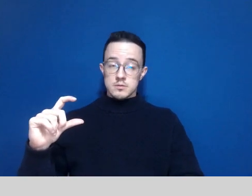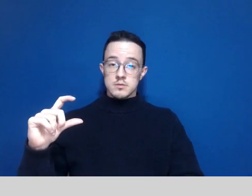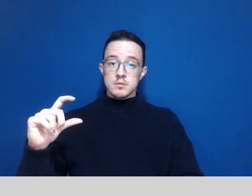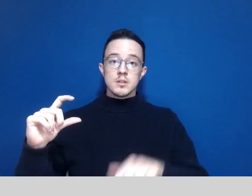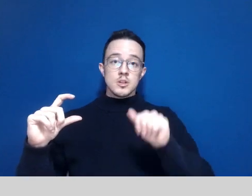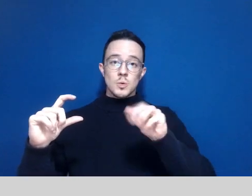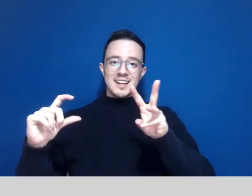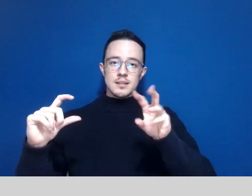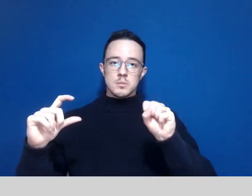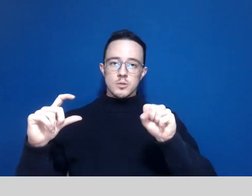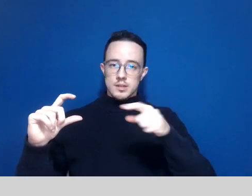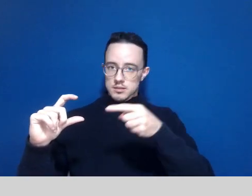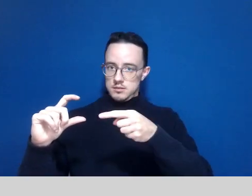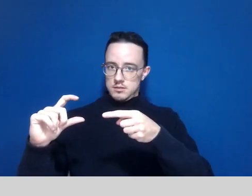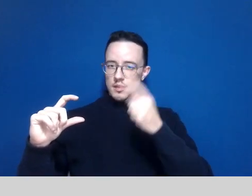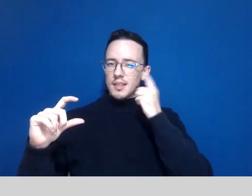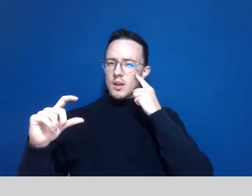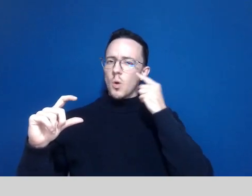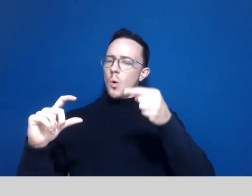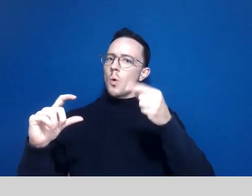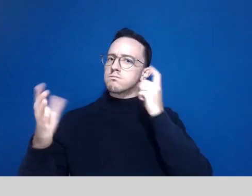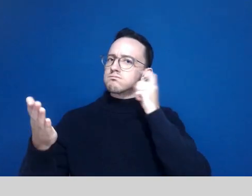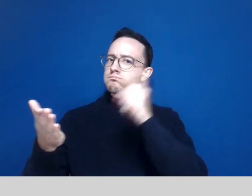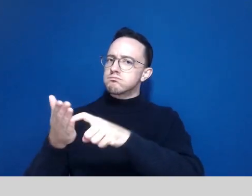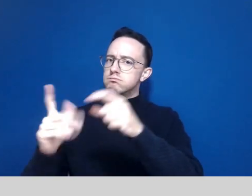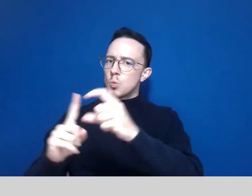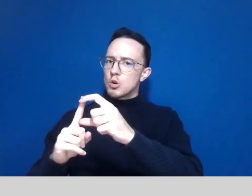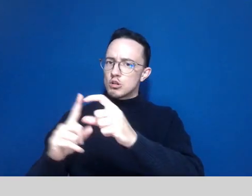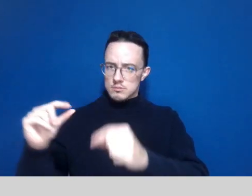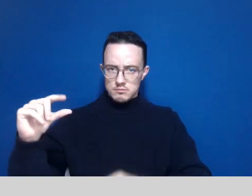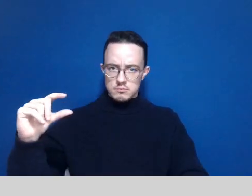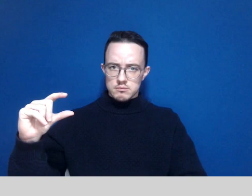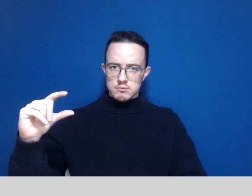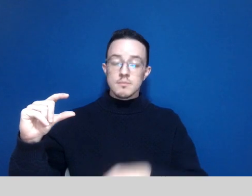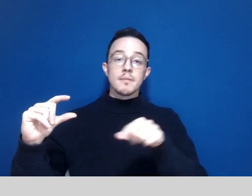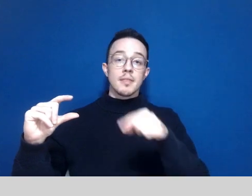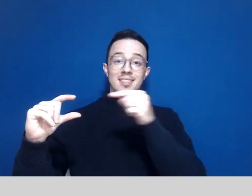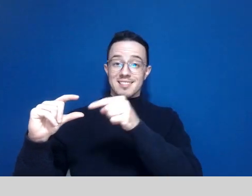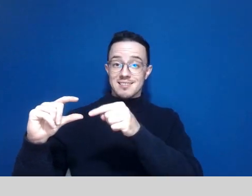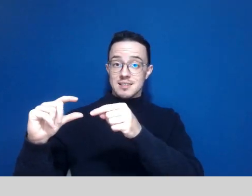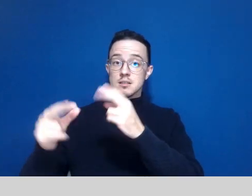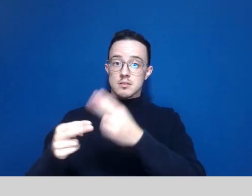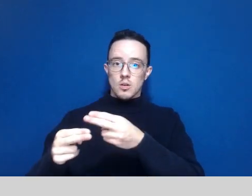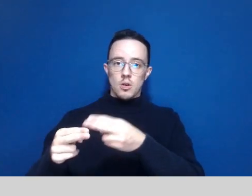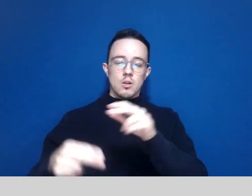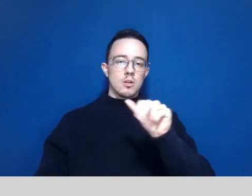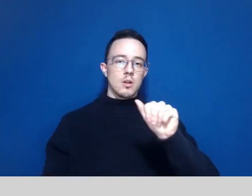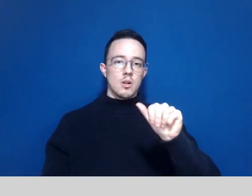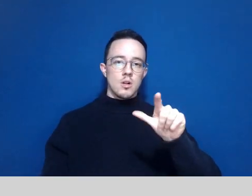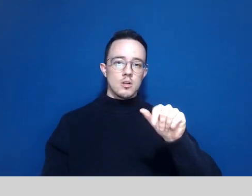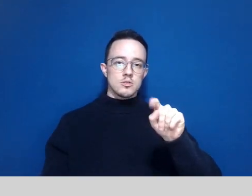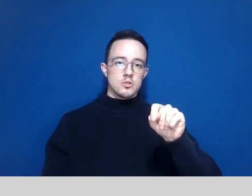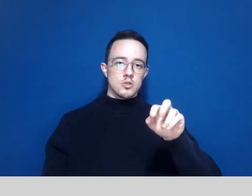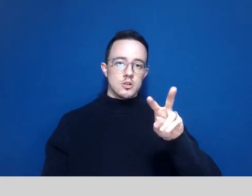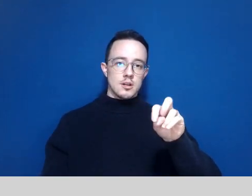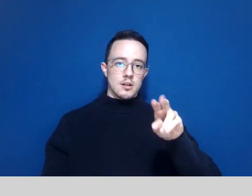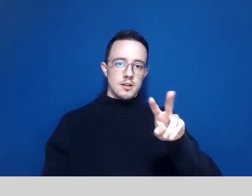that AWS Transcribe thinks that it heard. And this is called an alternative.